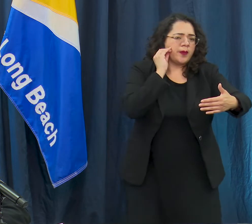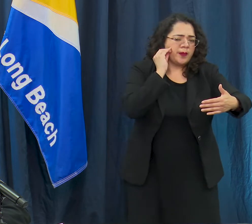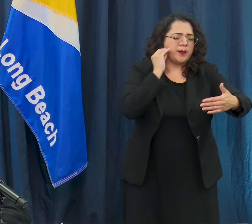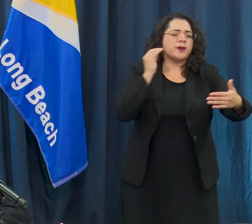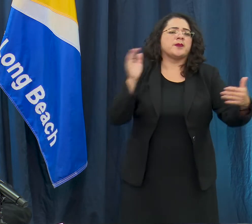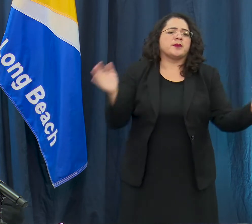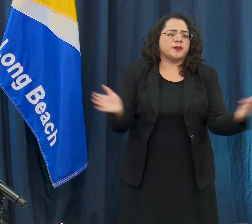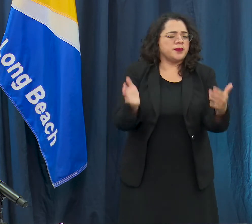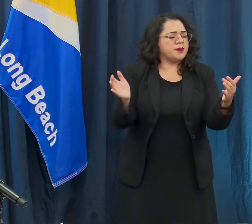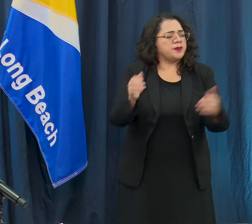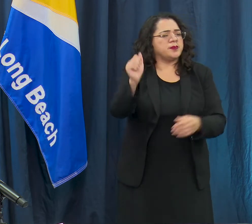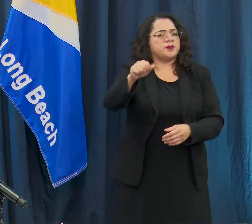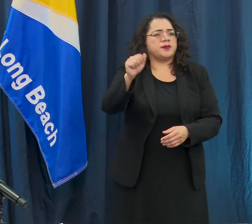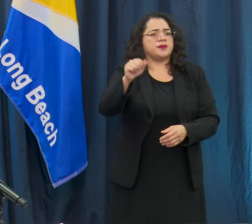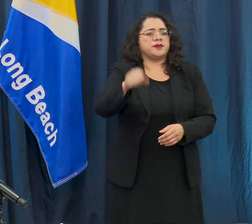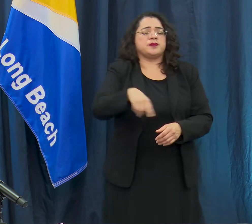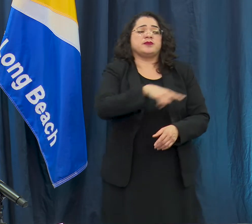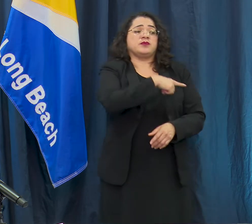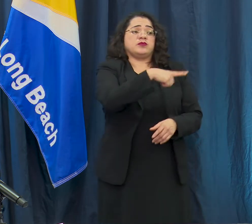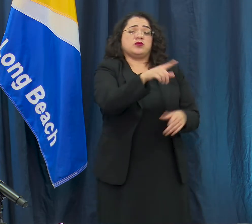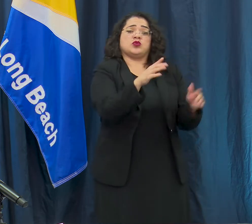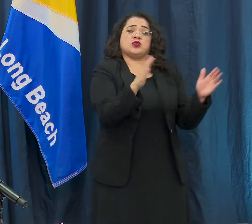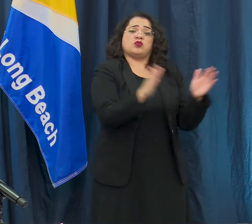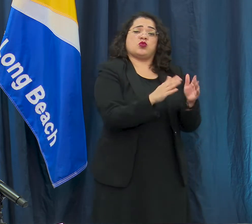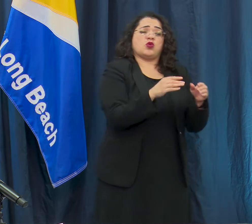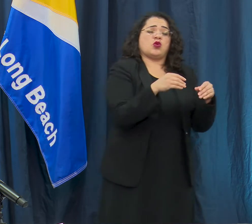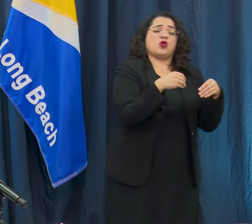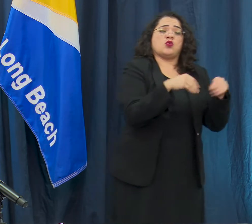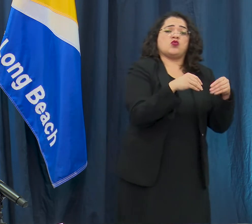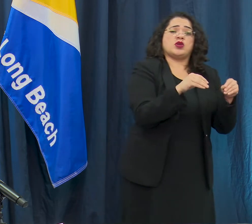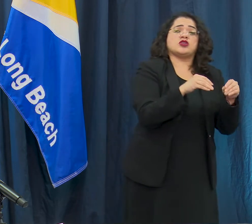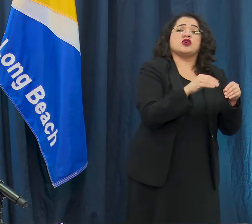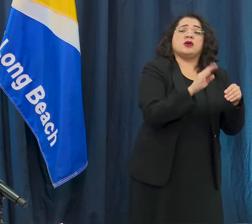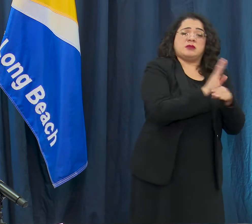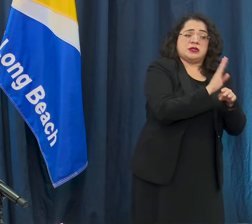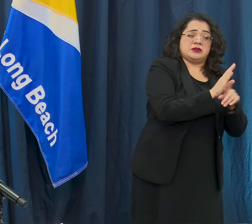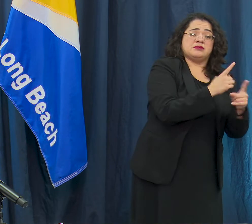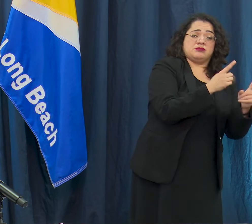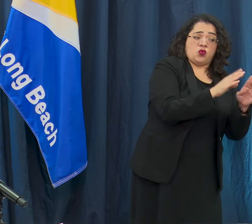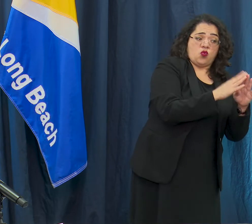businesses we've also opened up some public activities. Those include of